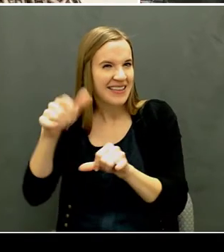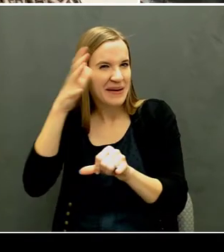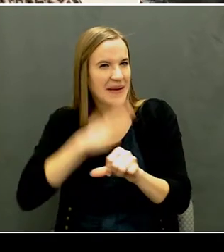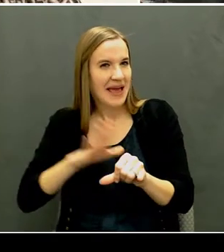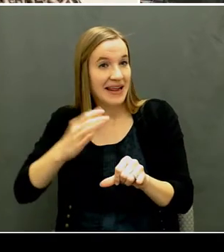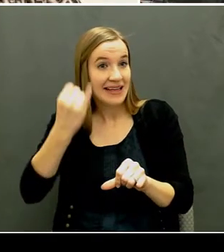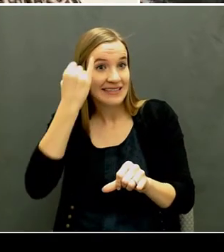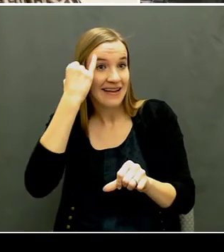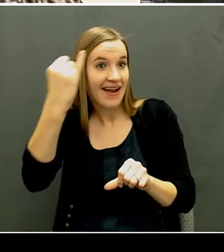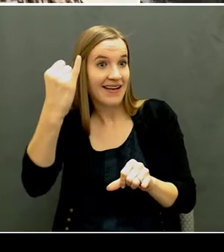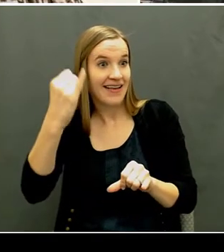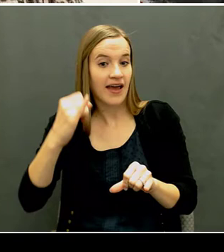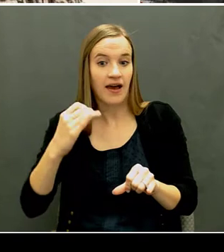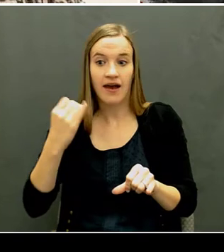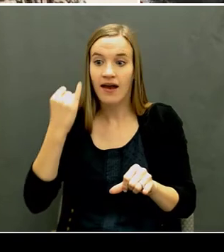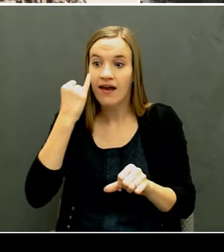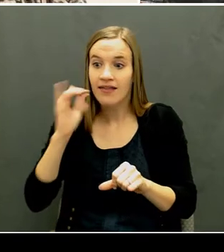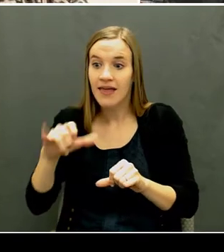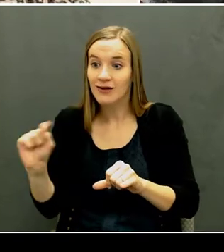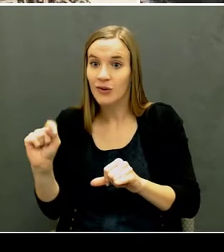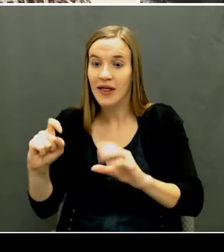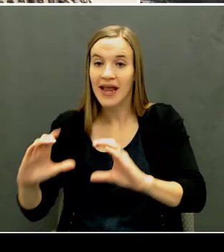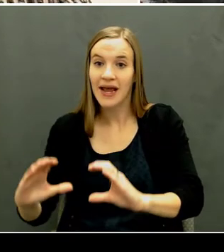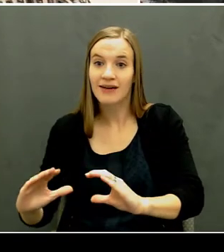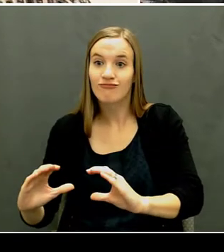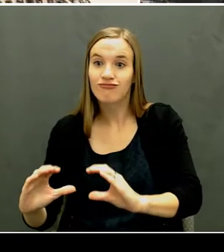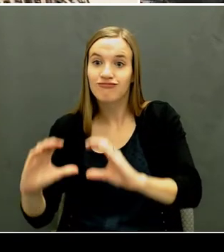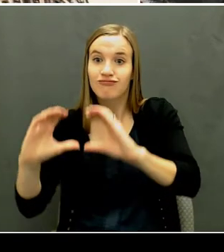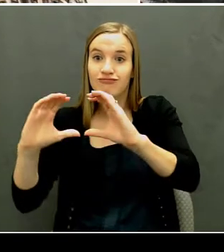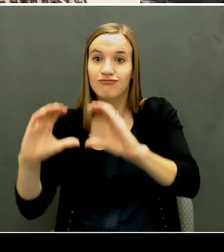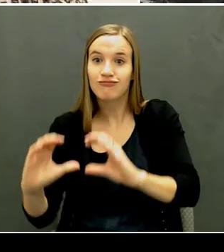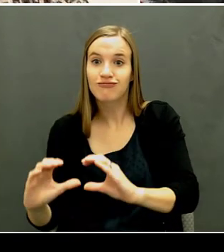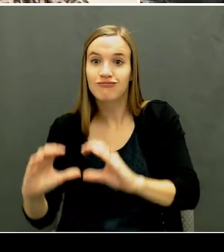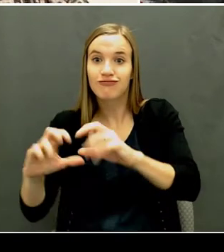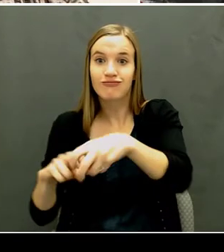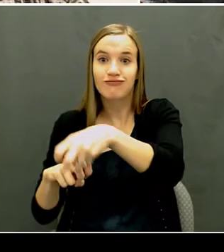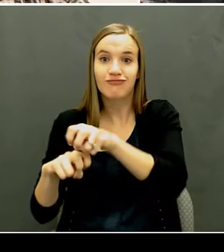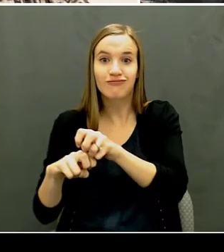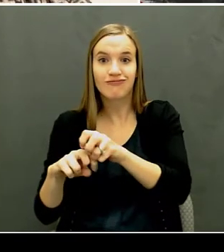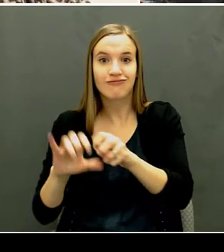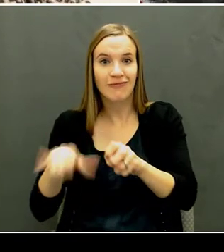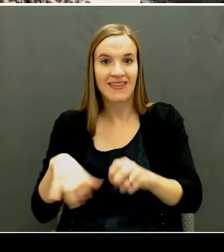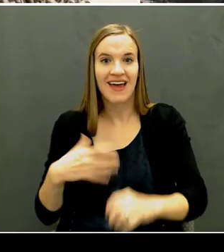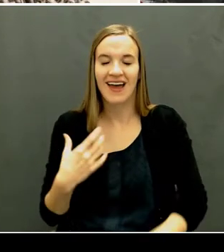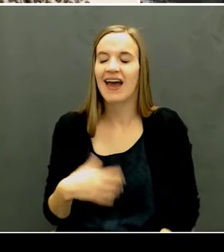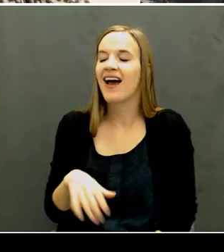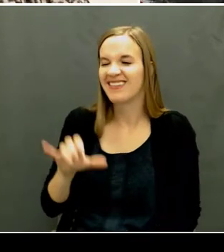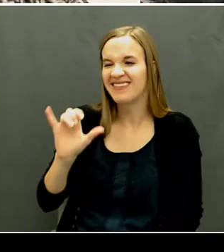Mark Leeper: That's right. Good stuff. Now another memory I have of you, Mark, was in Spokane in